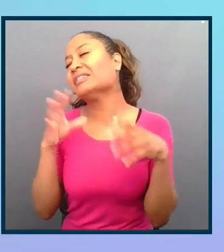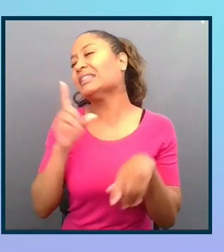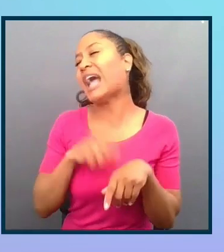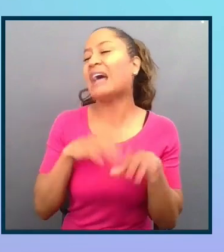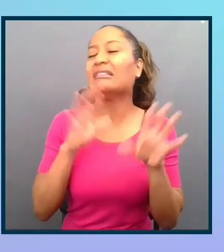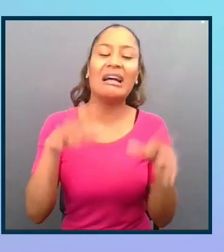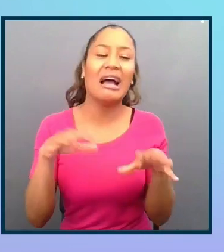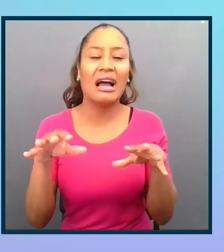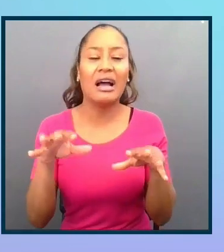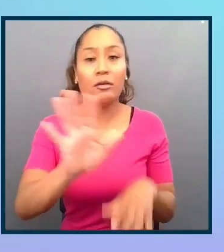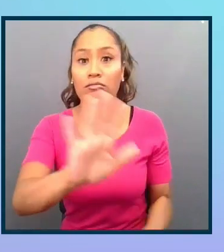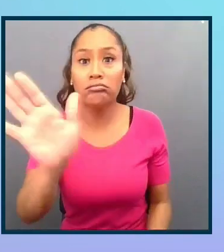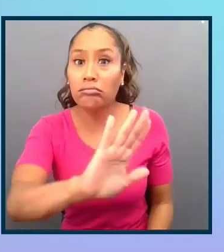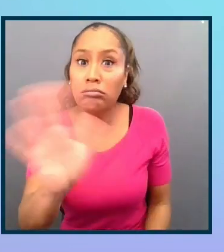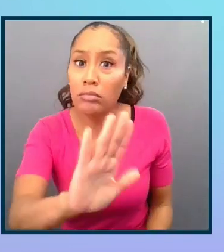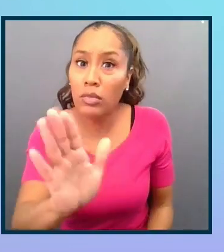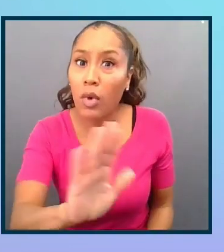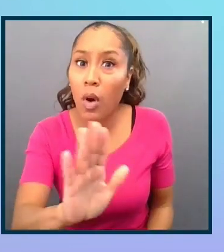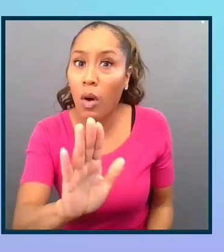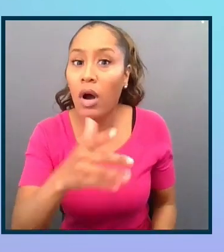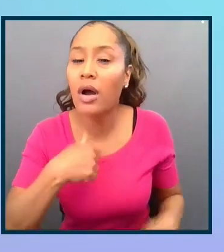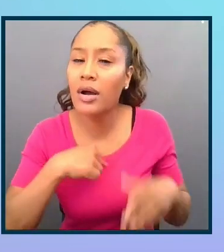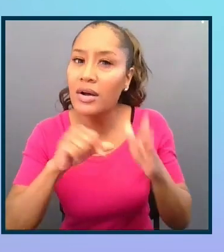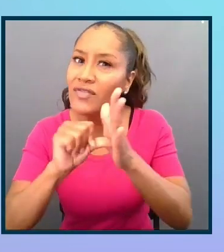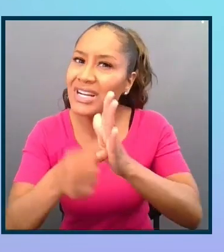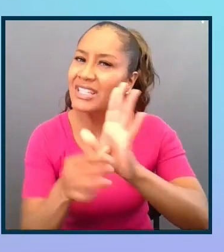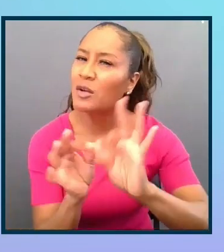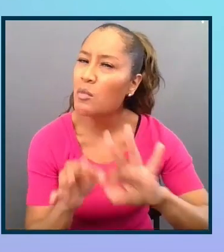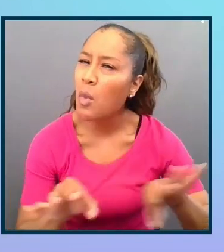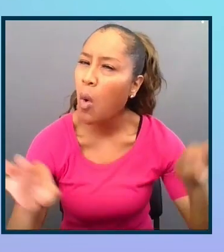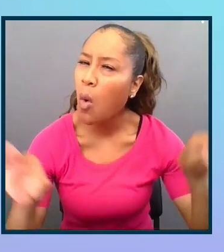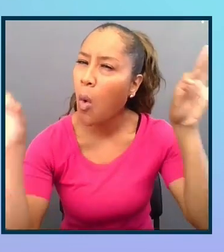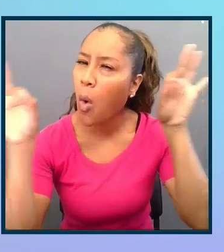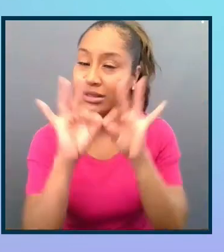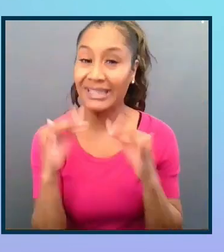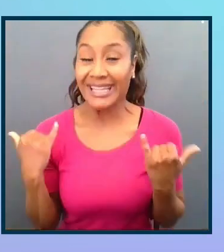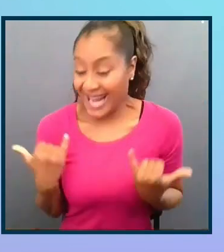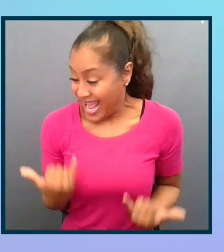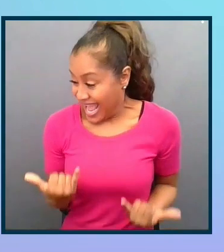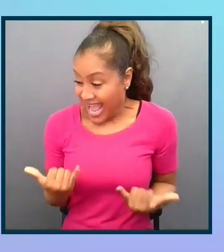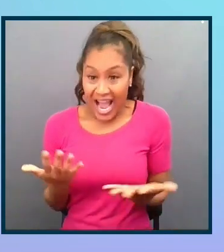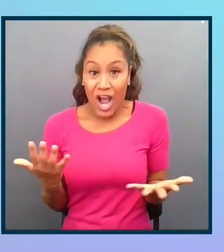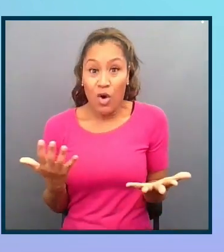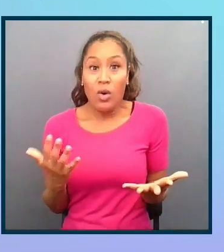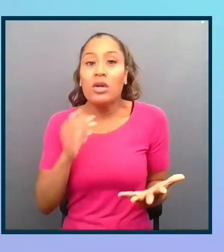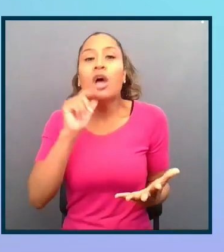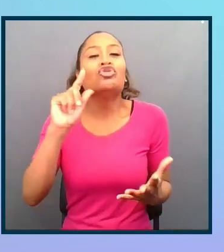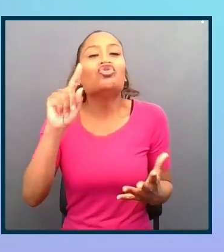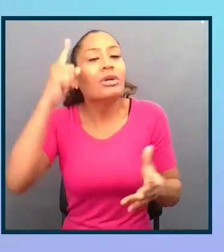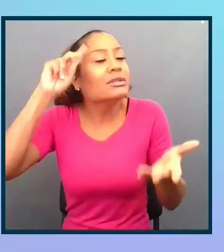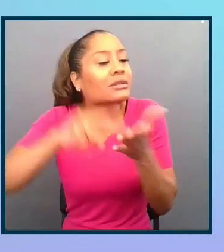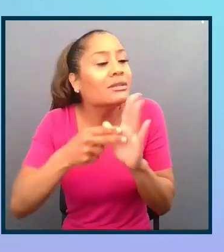But I really wanna emphasize how important that is right now. Not just for accessibility and inclusivity folks,